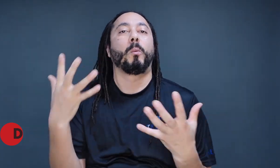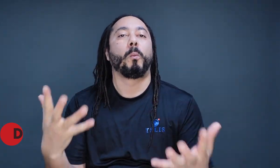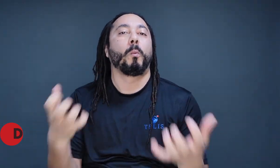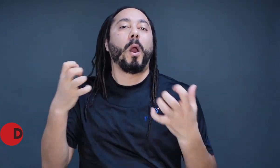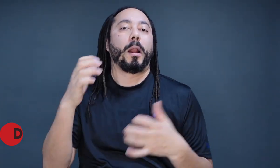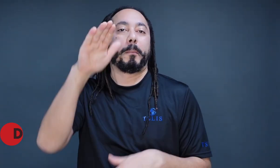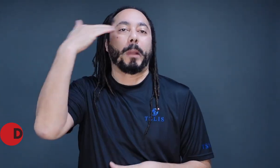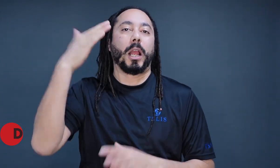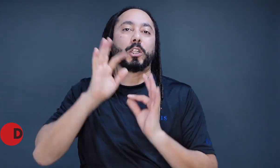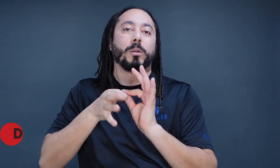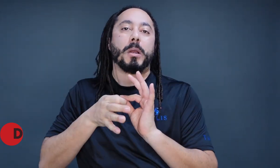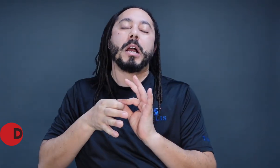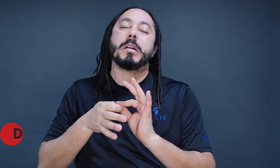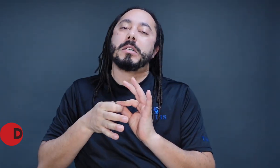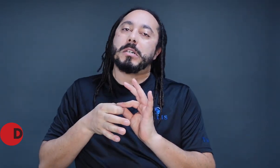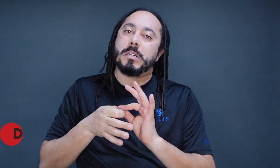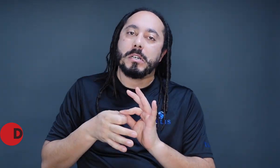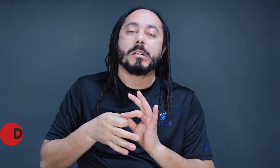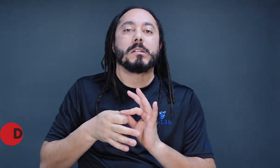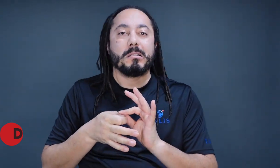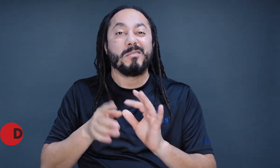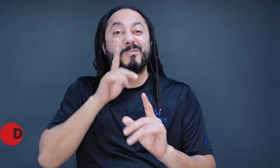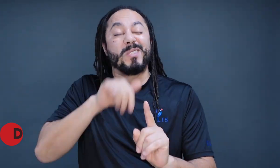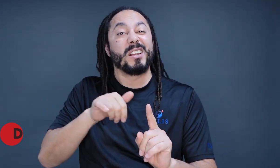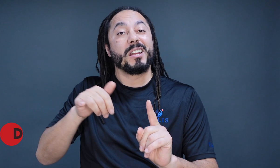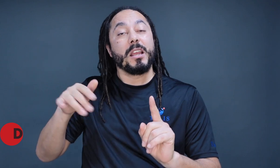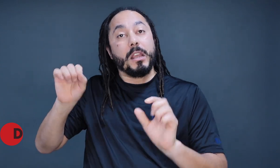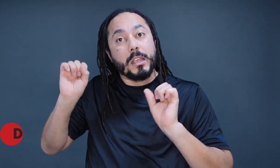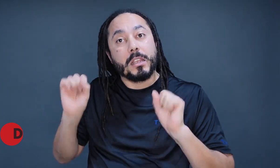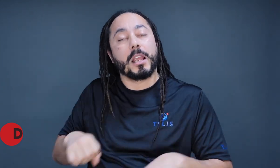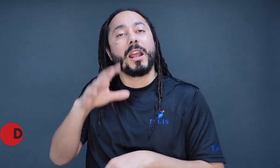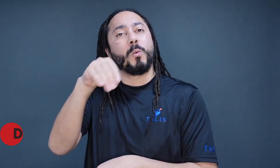they want a Black interpreter but this is material that